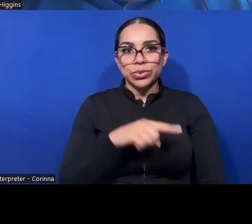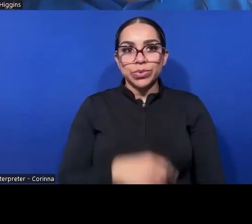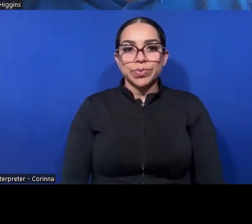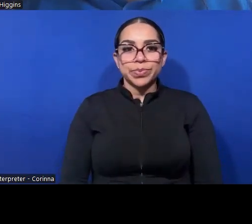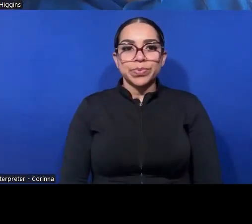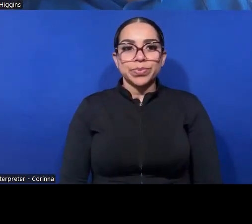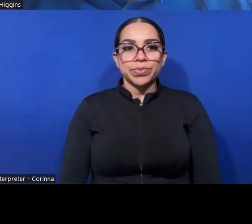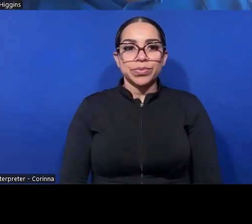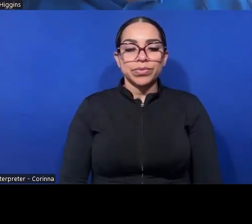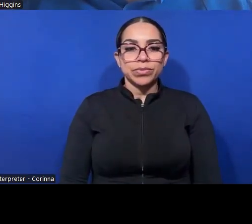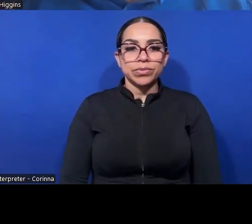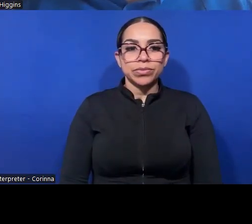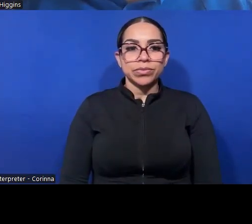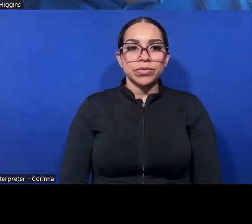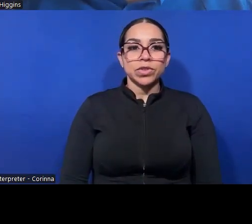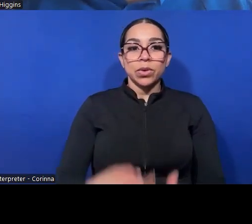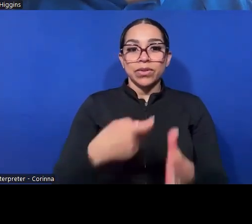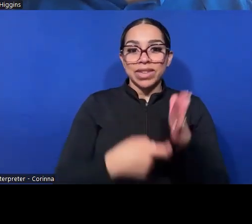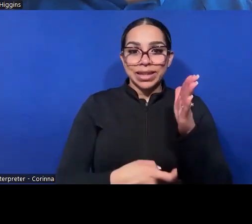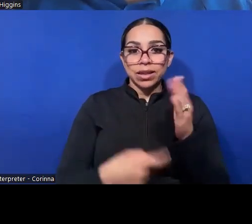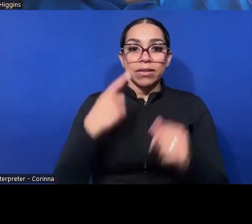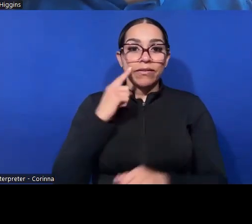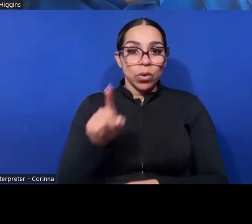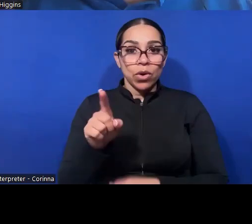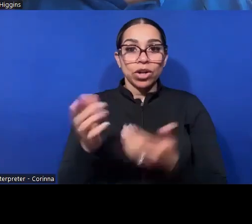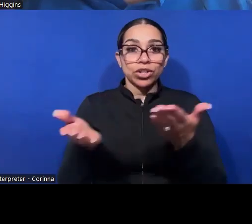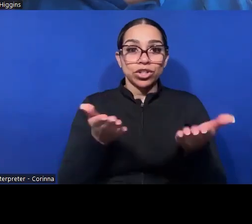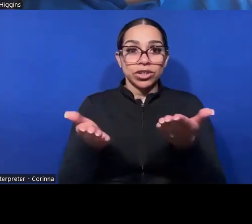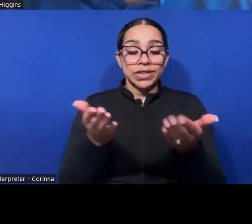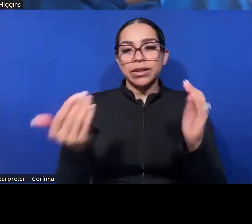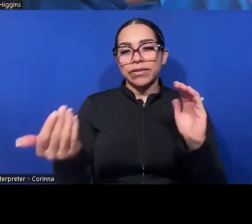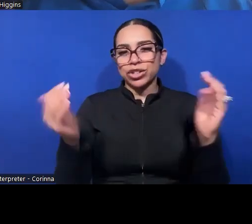so Fee for Service Medi-Cal versus Managed Care Medi-Cal.